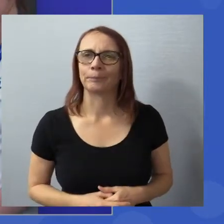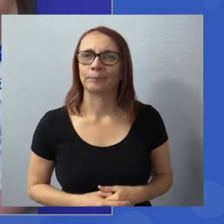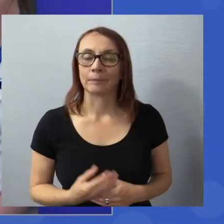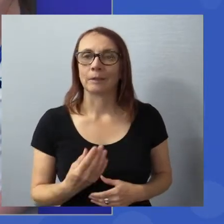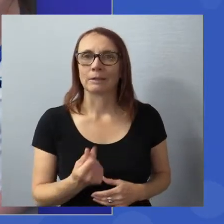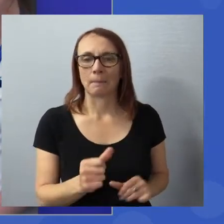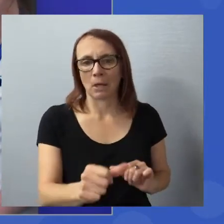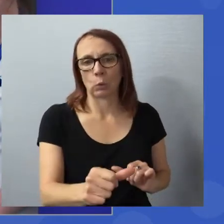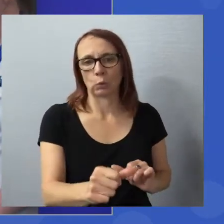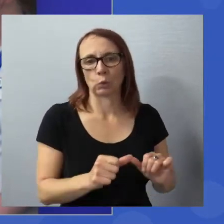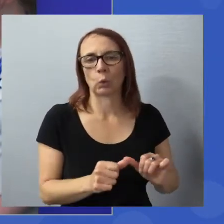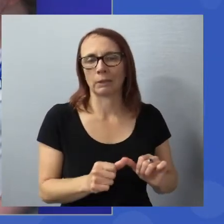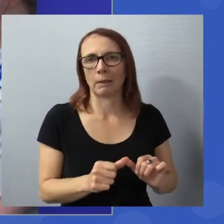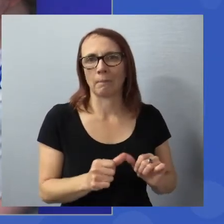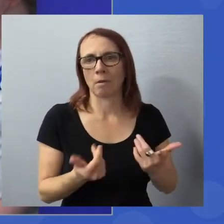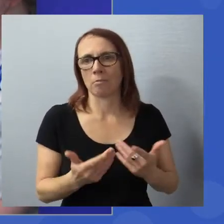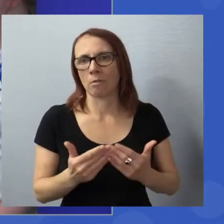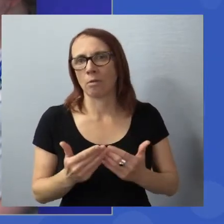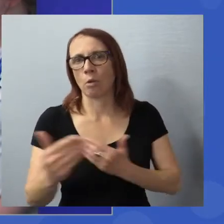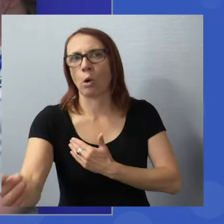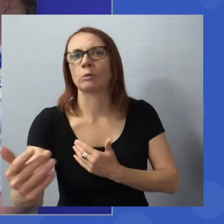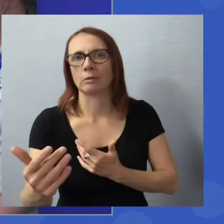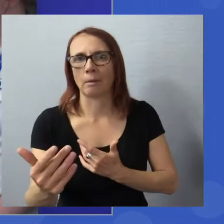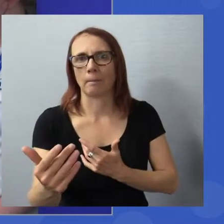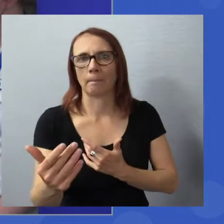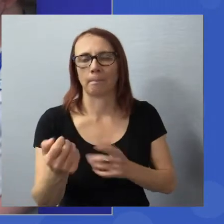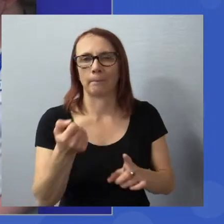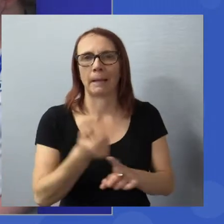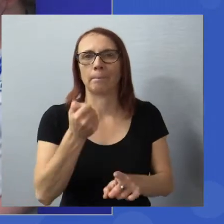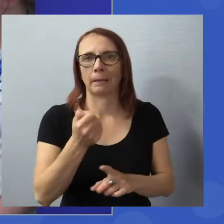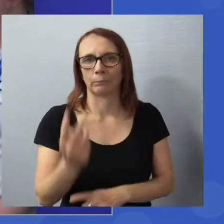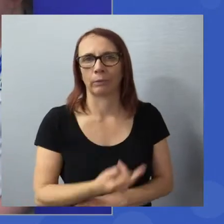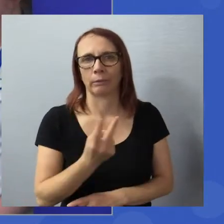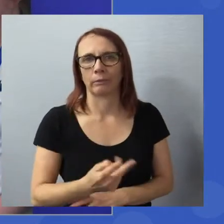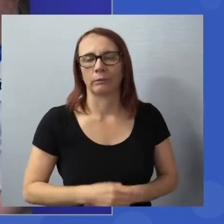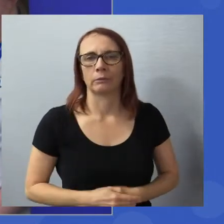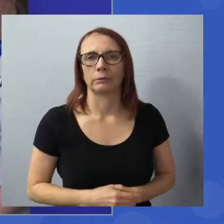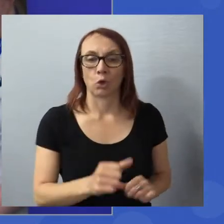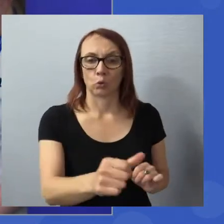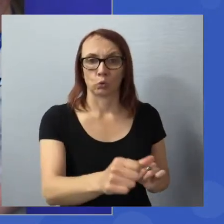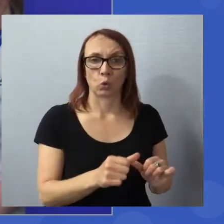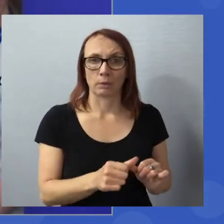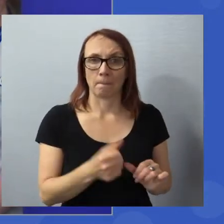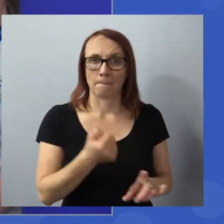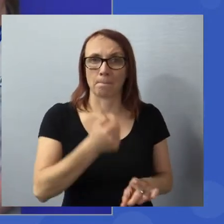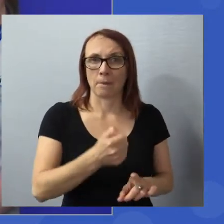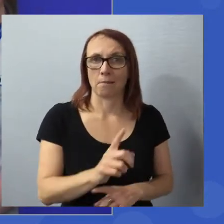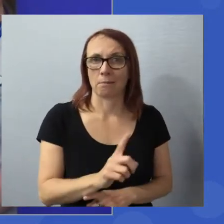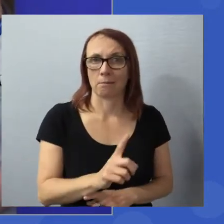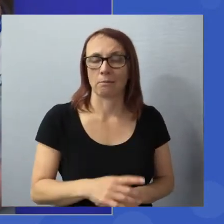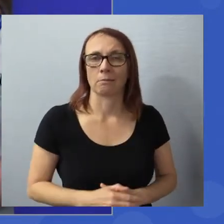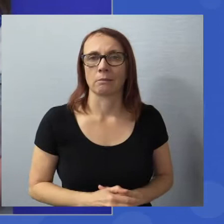obviously a long term impacts the short term impact would be regenerate much